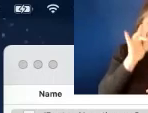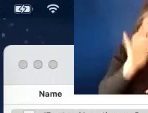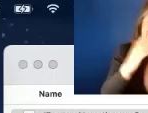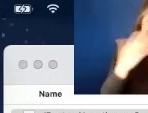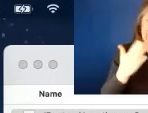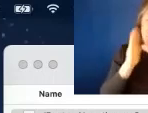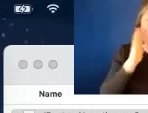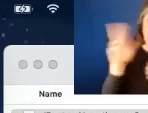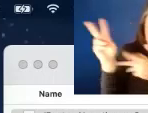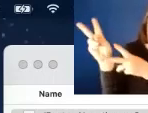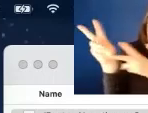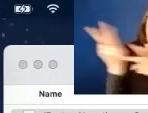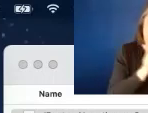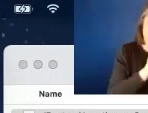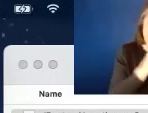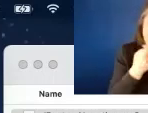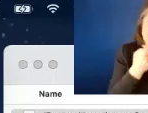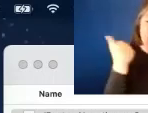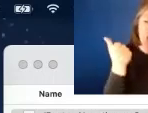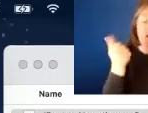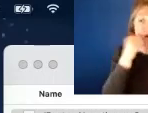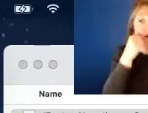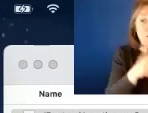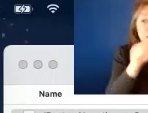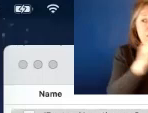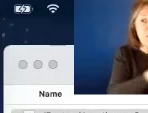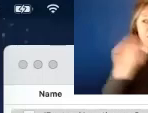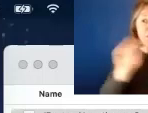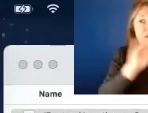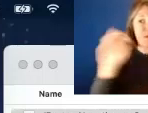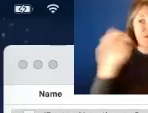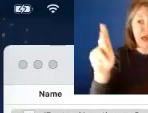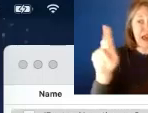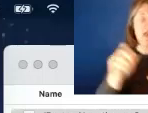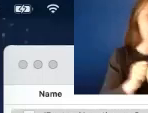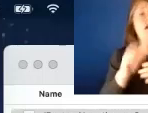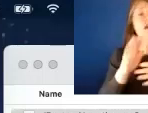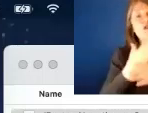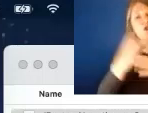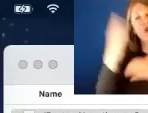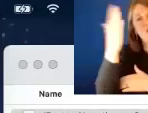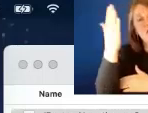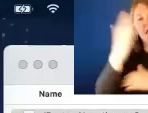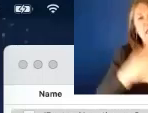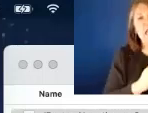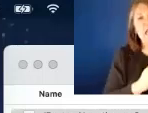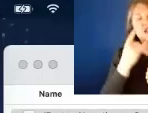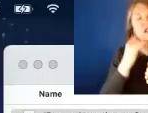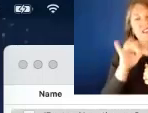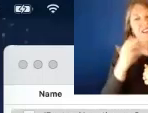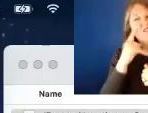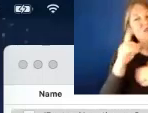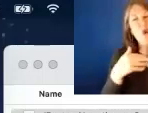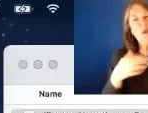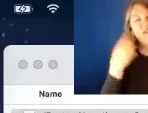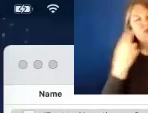it. Remember to put it back again. Share presentation. If her any reason you don't want that get